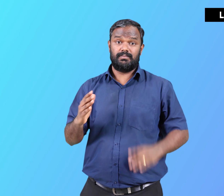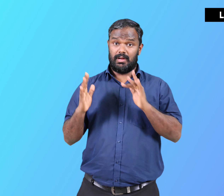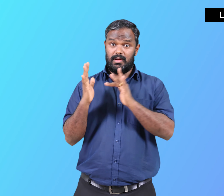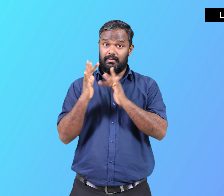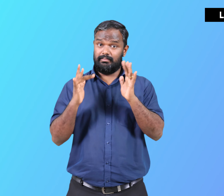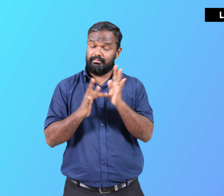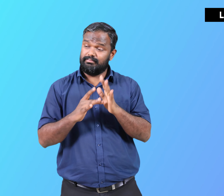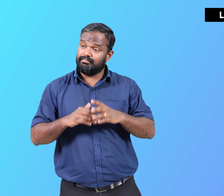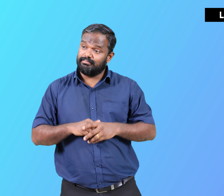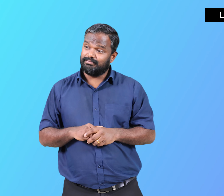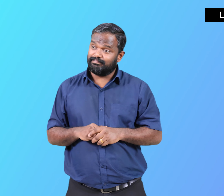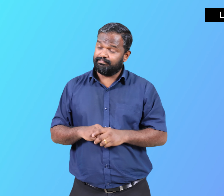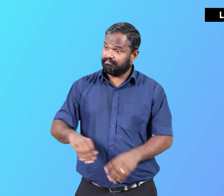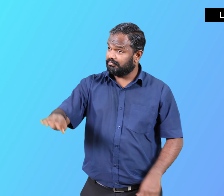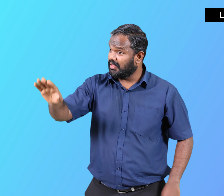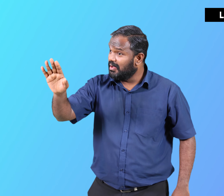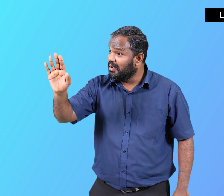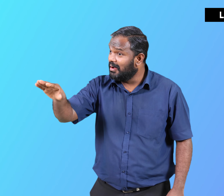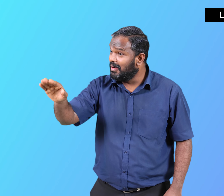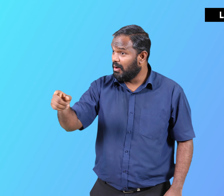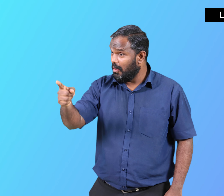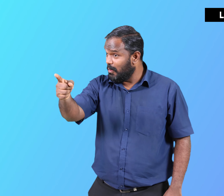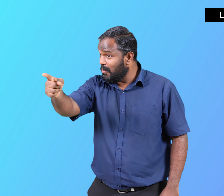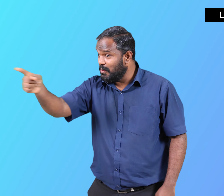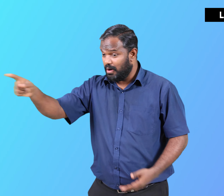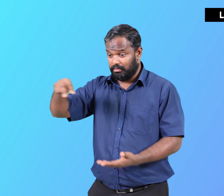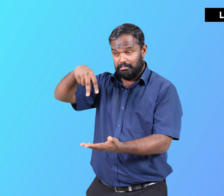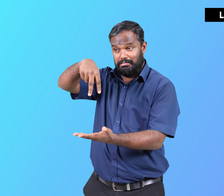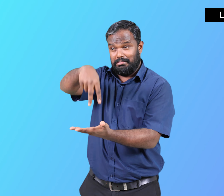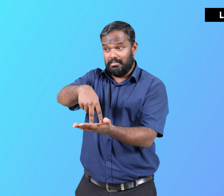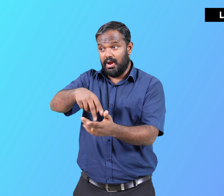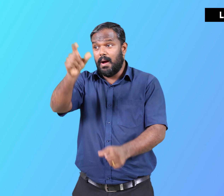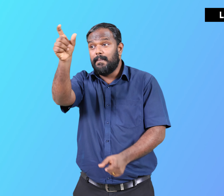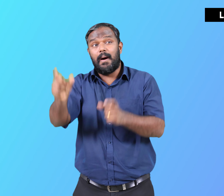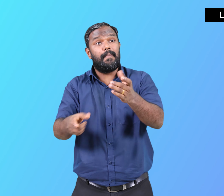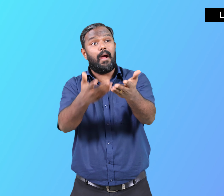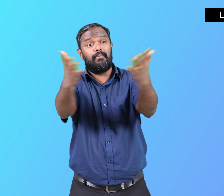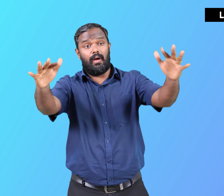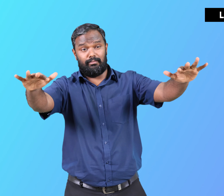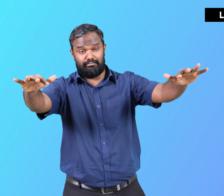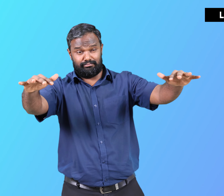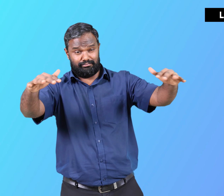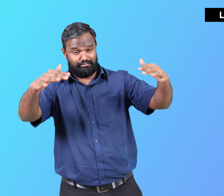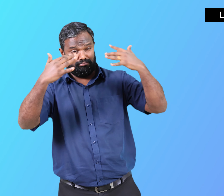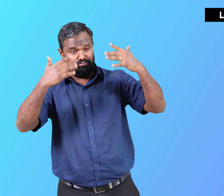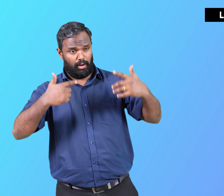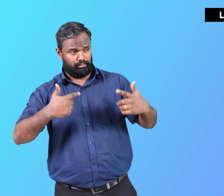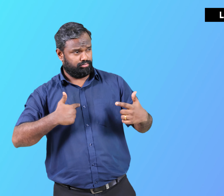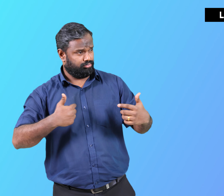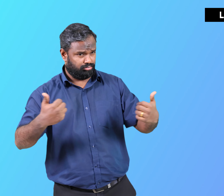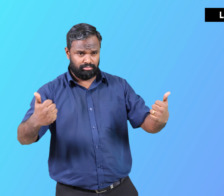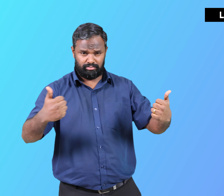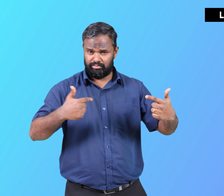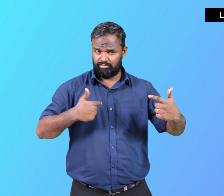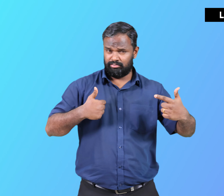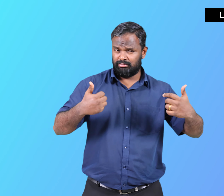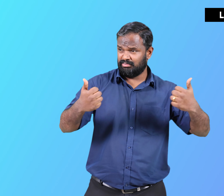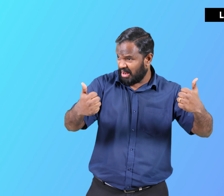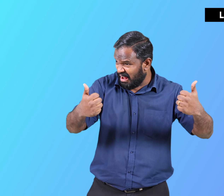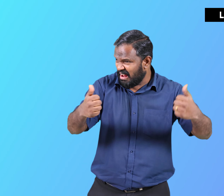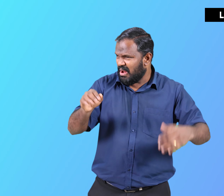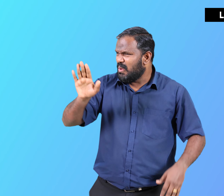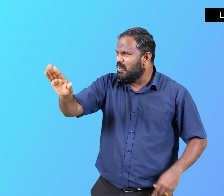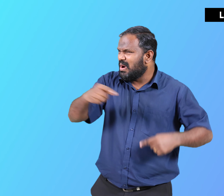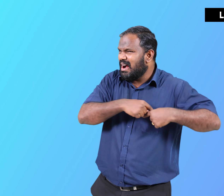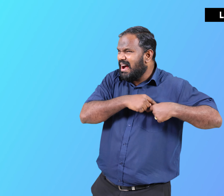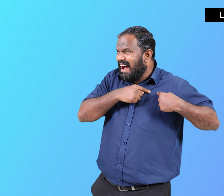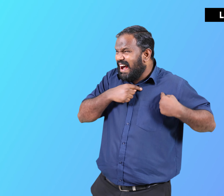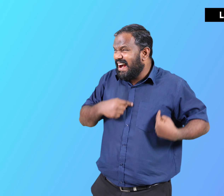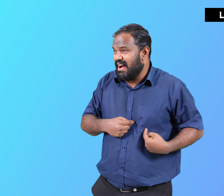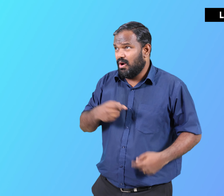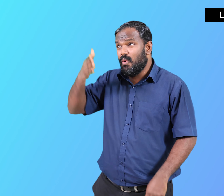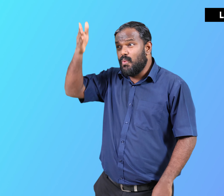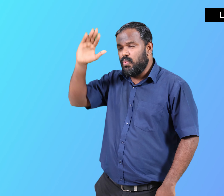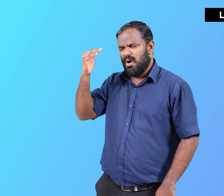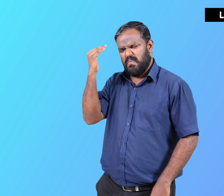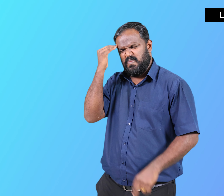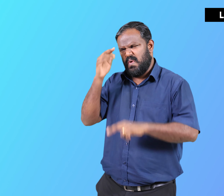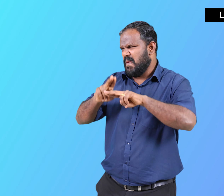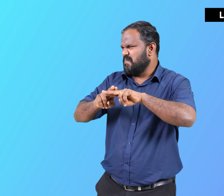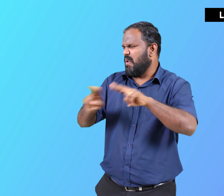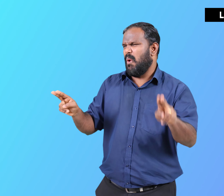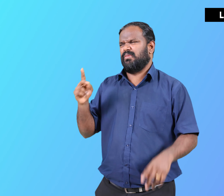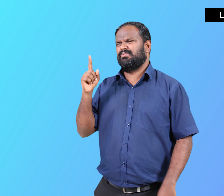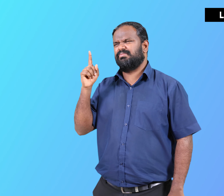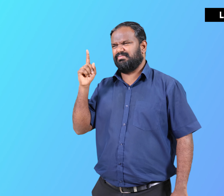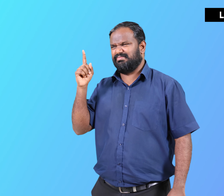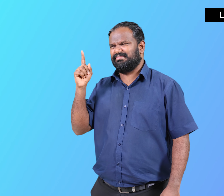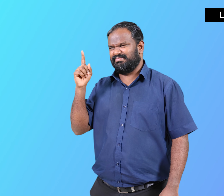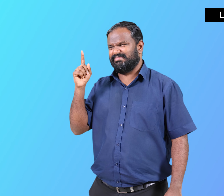Jesus said to them, “You make yourselves look good in front of people. But God knows what is really in your hearts.